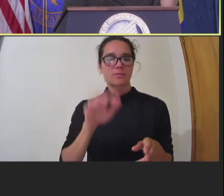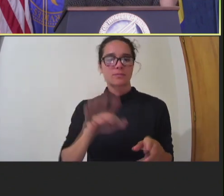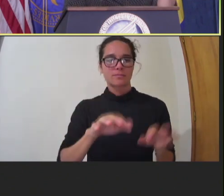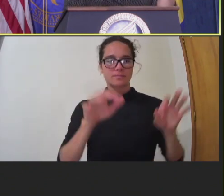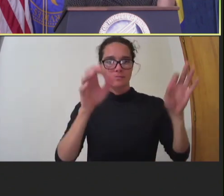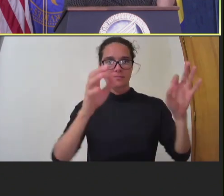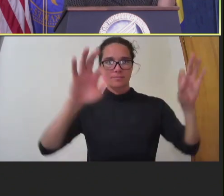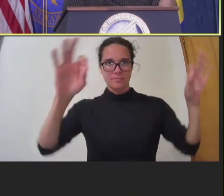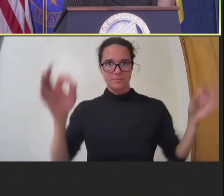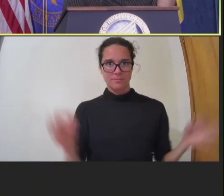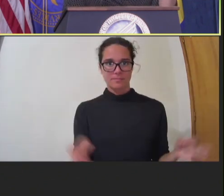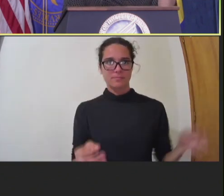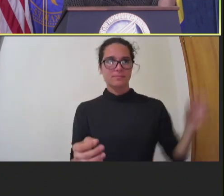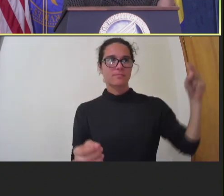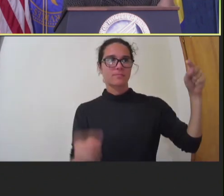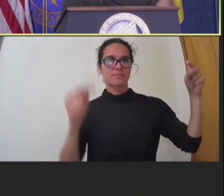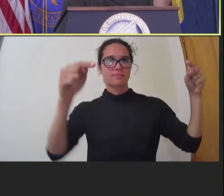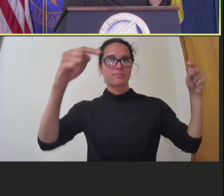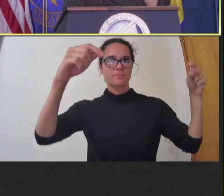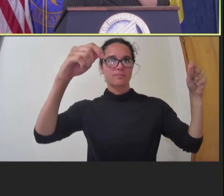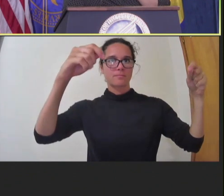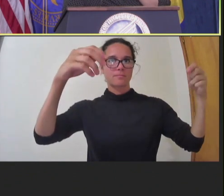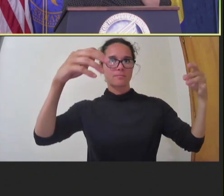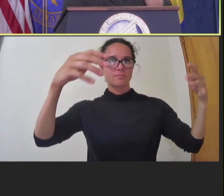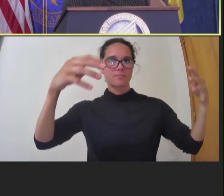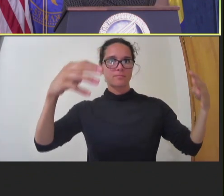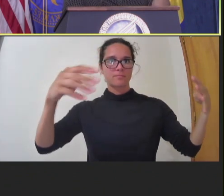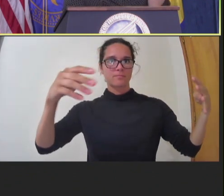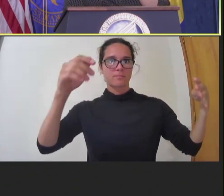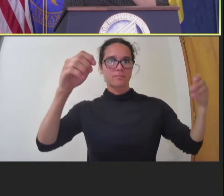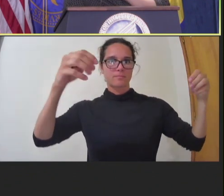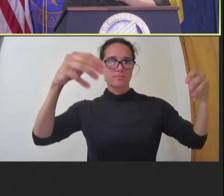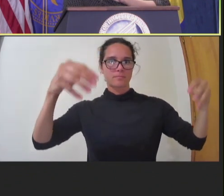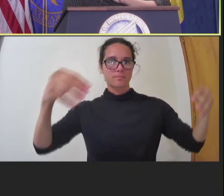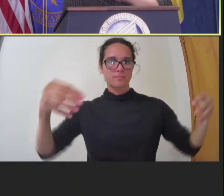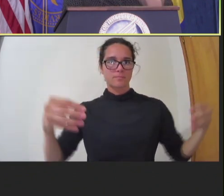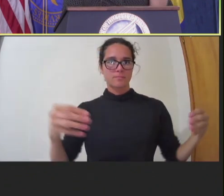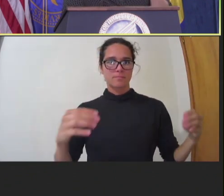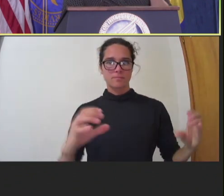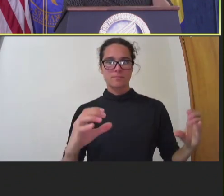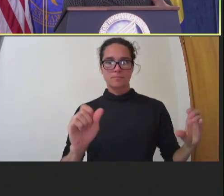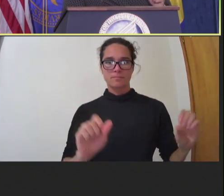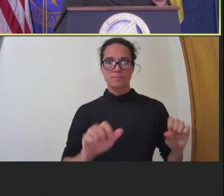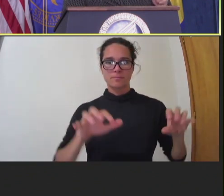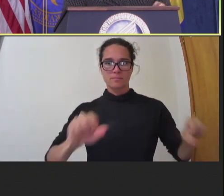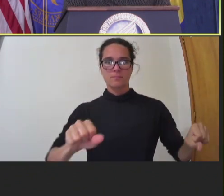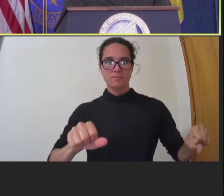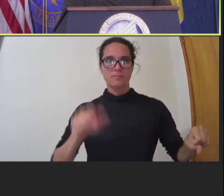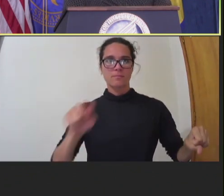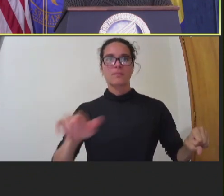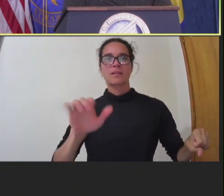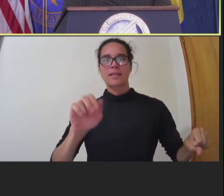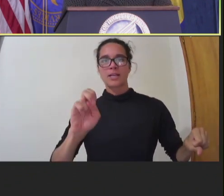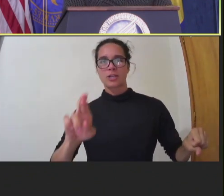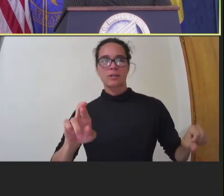and these STIC cells migrate out to the ovary or to the peritoneum to seed cancers there. Ovarian